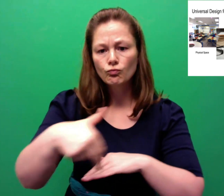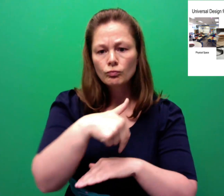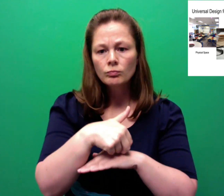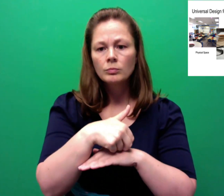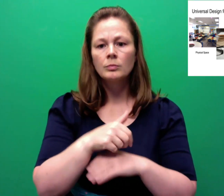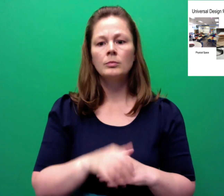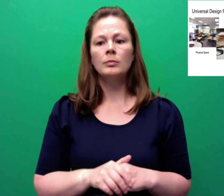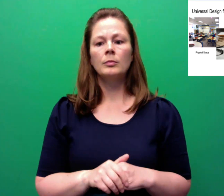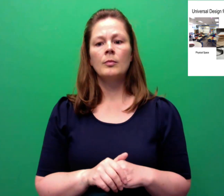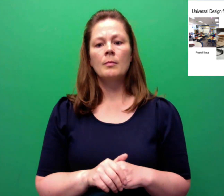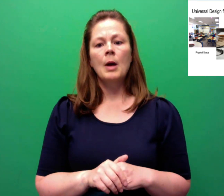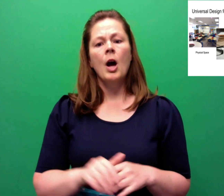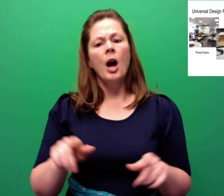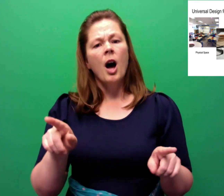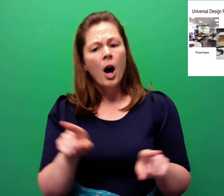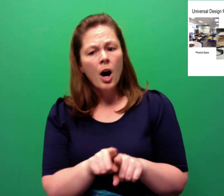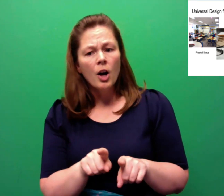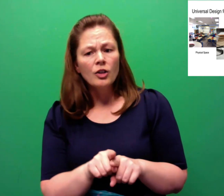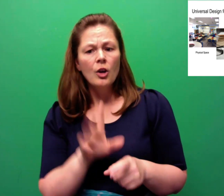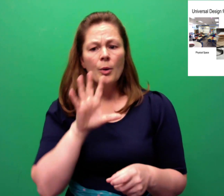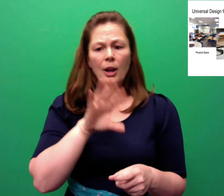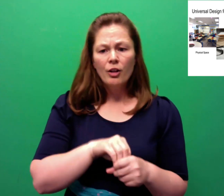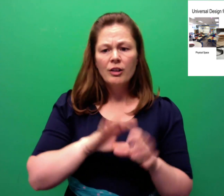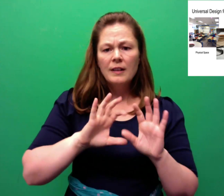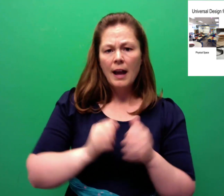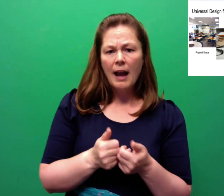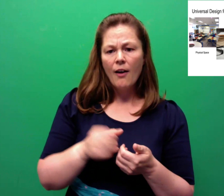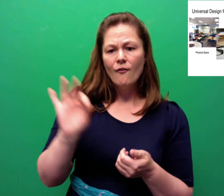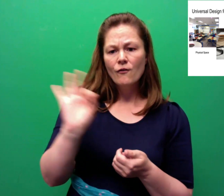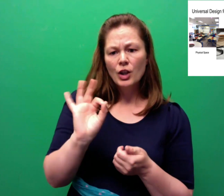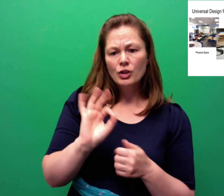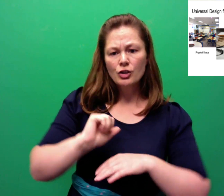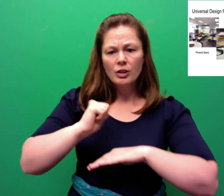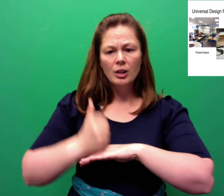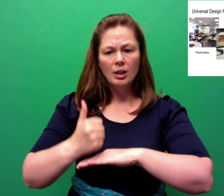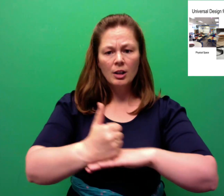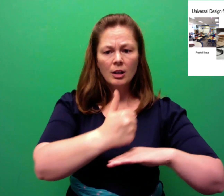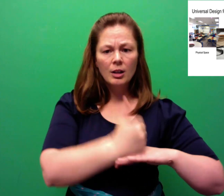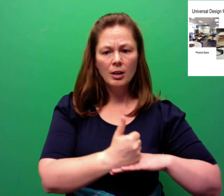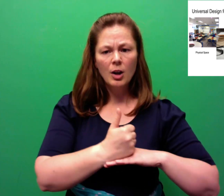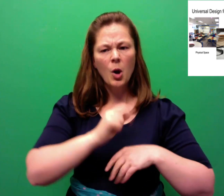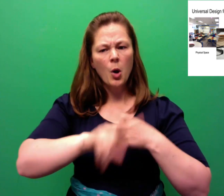wheelchairs or walkers to navigate which is what most people think of. However